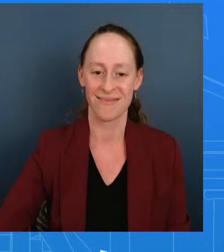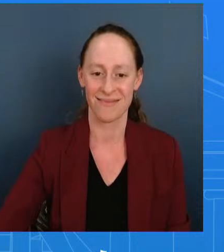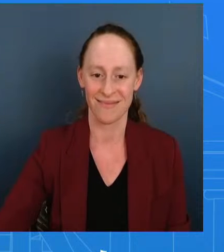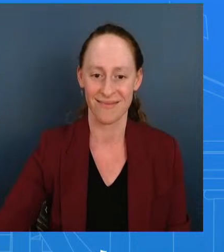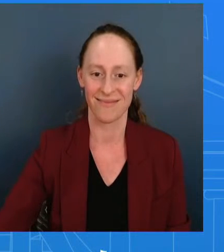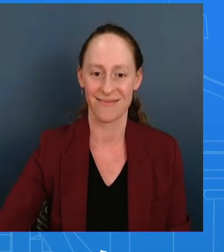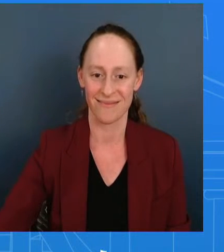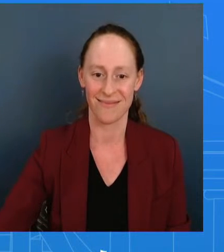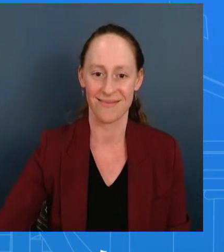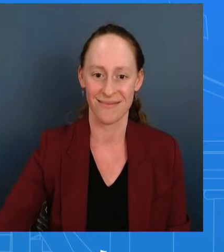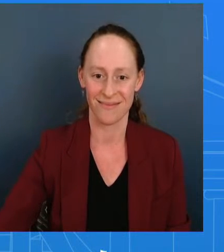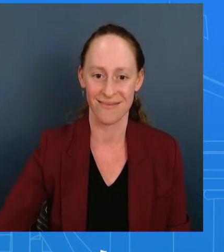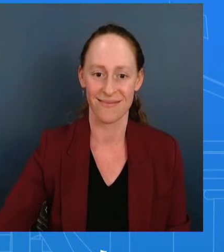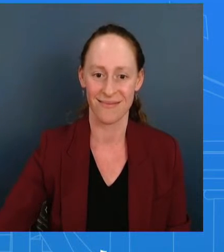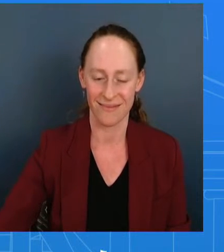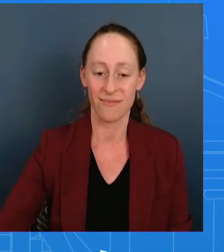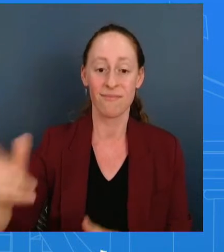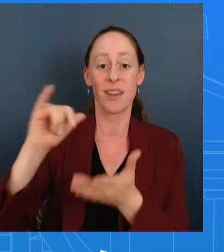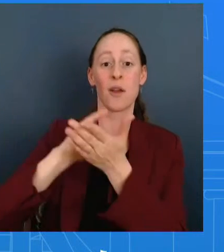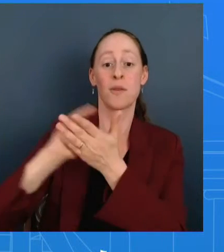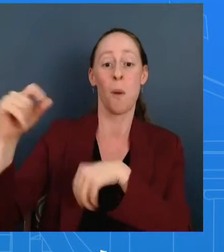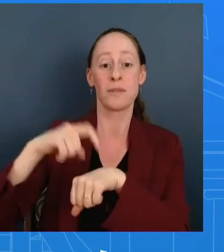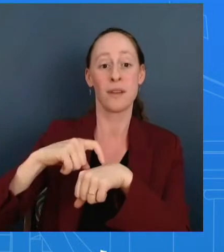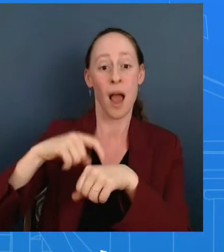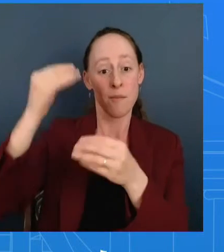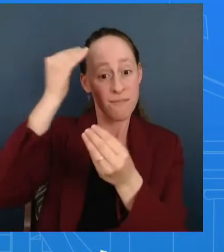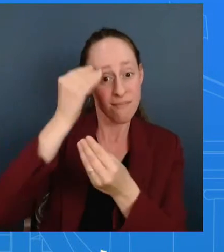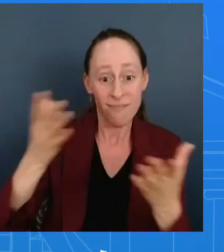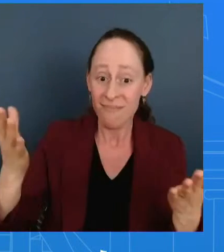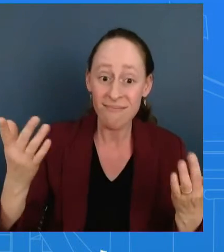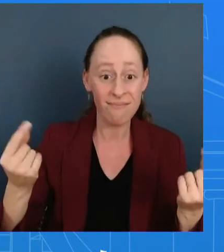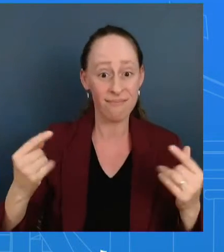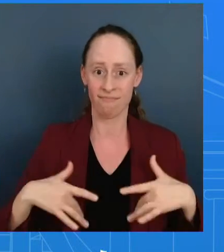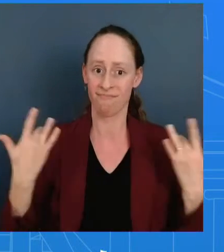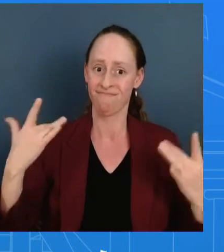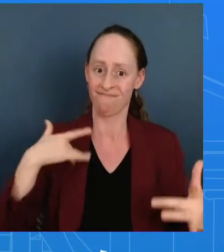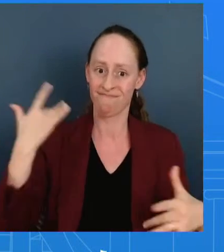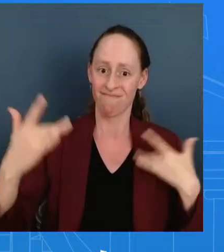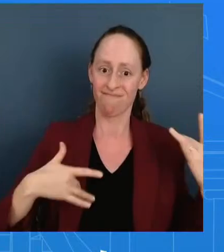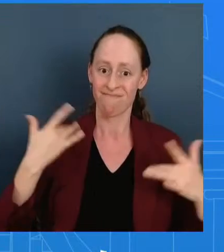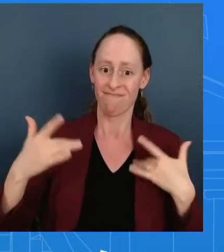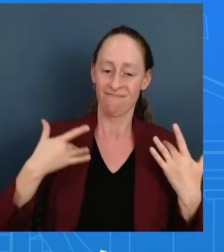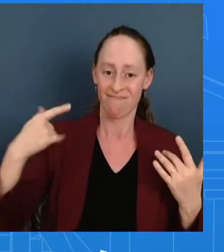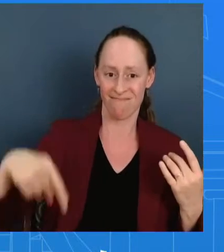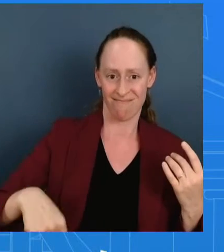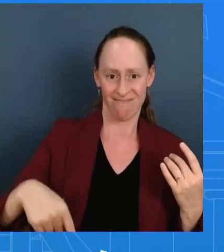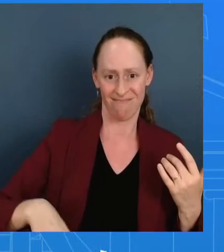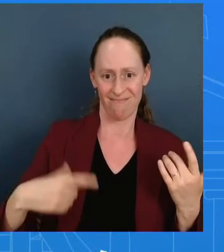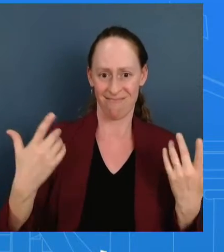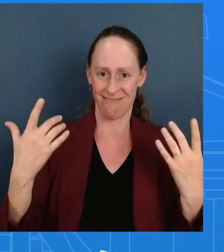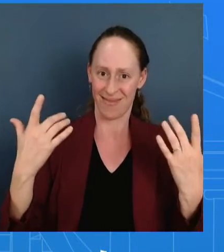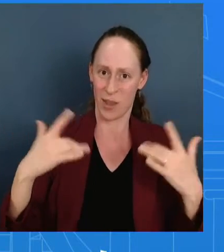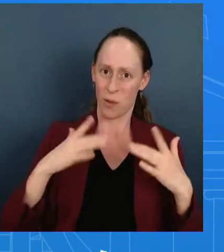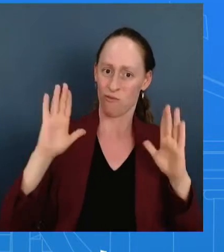quote, "a remarkable comeback" under President Biden. That report found that communities that have been lifted